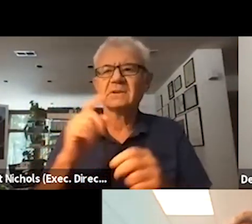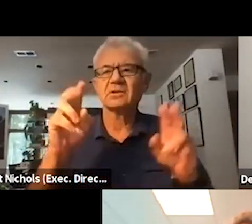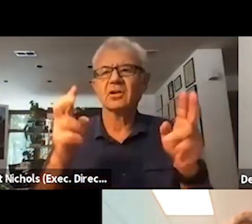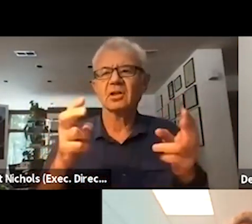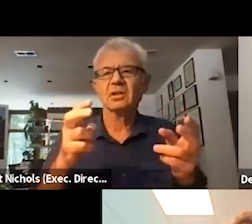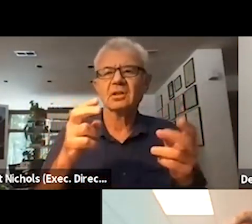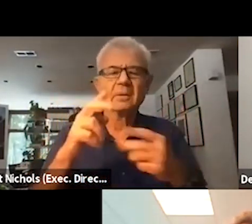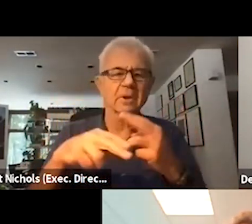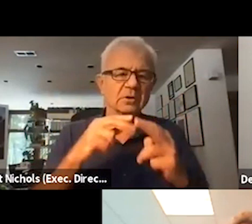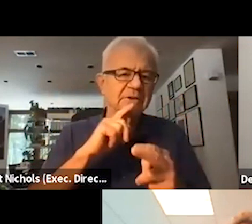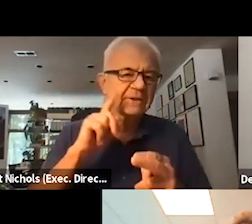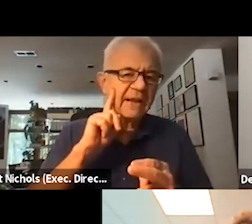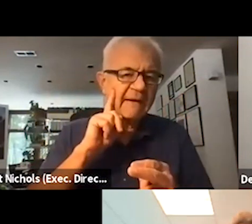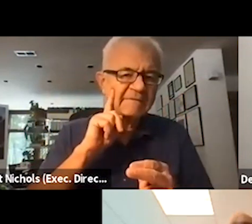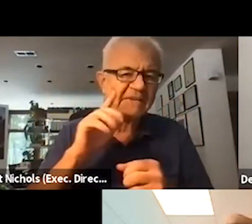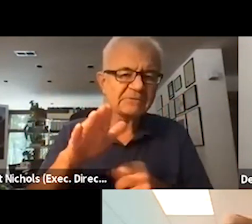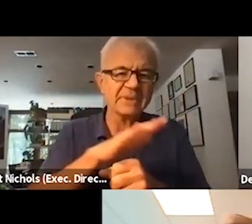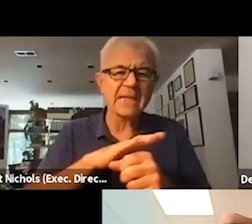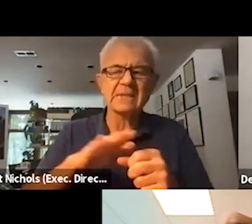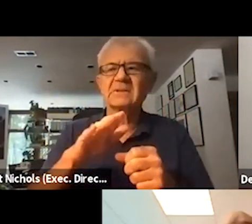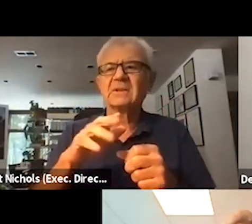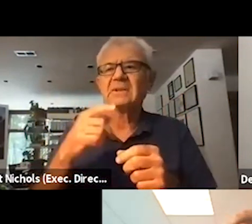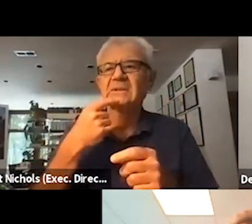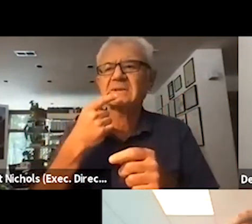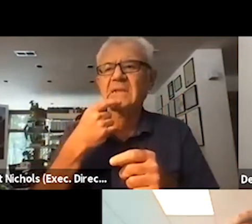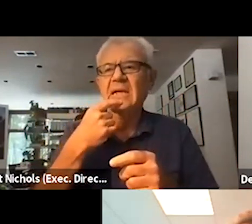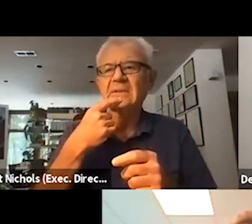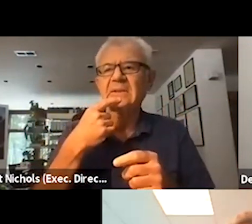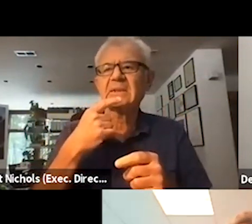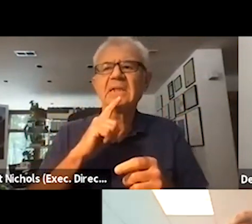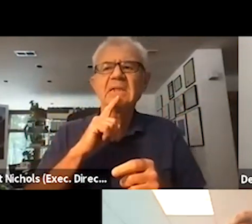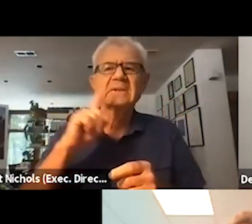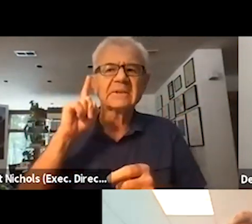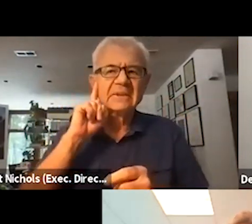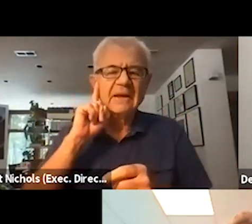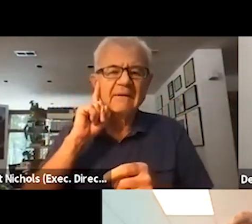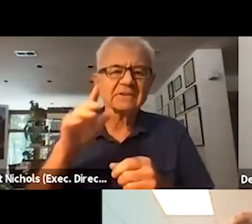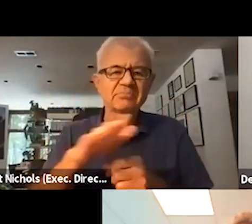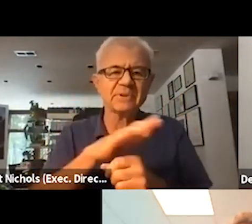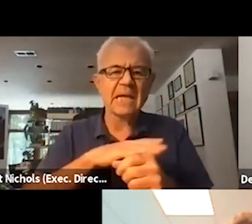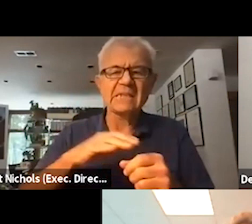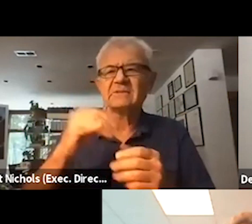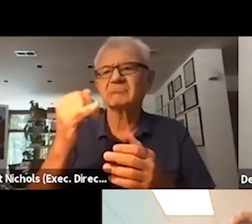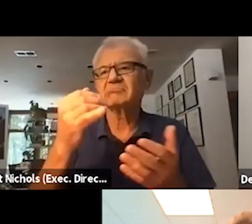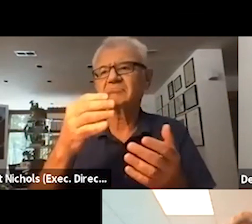The first question that we received is about DeafSpace.